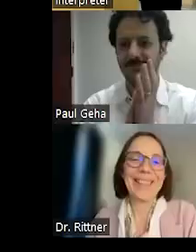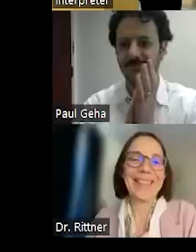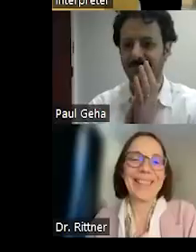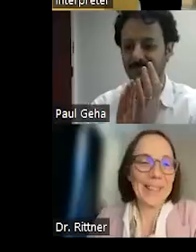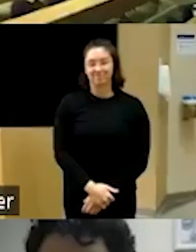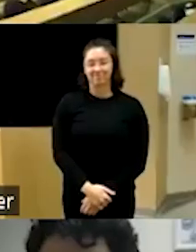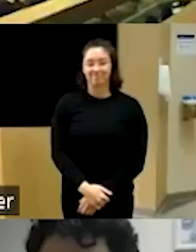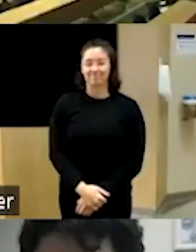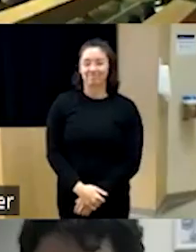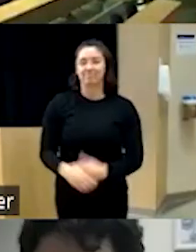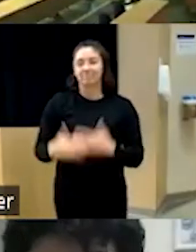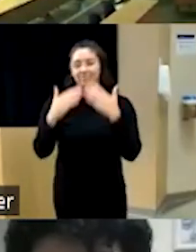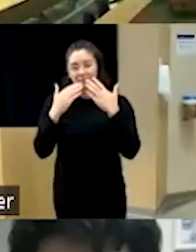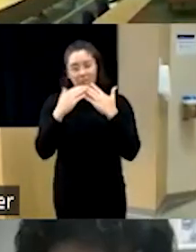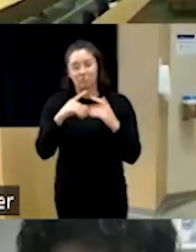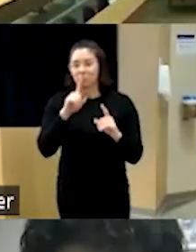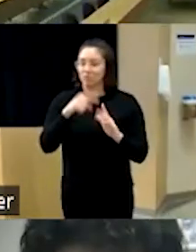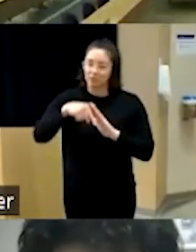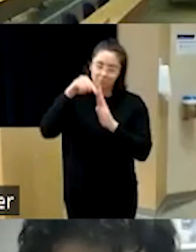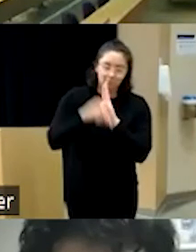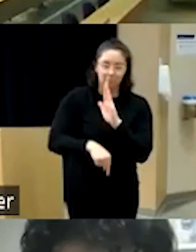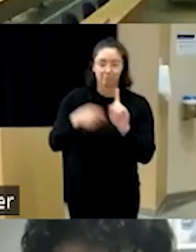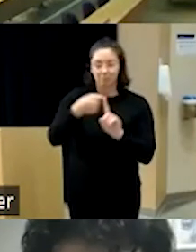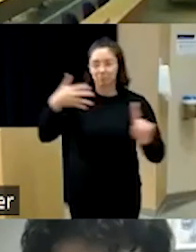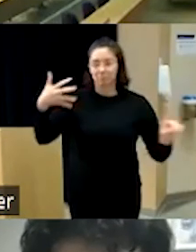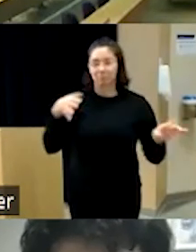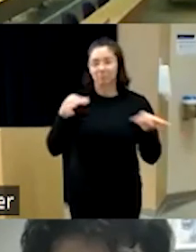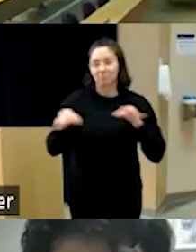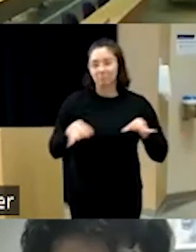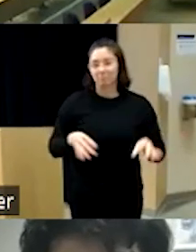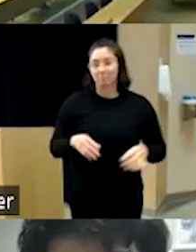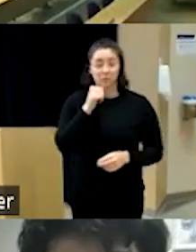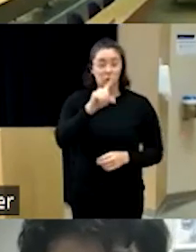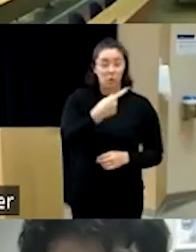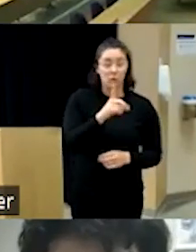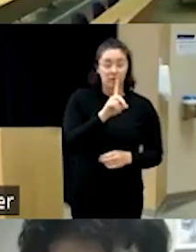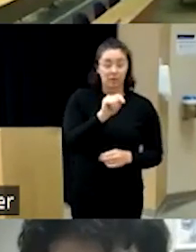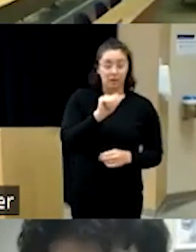thank you for a very comprehensive overview not only of the data but also some Innovative